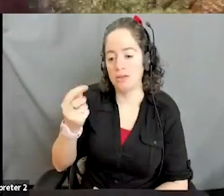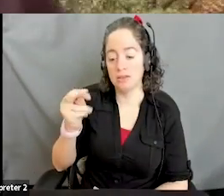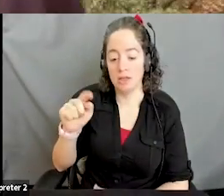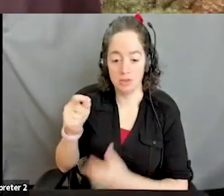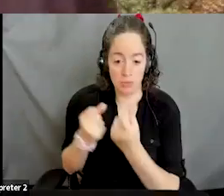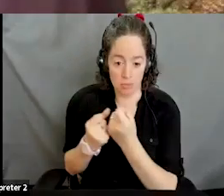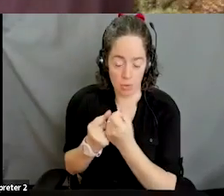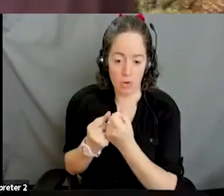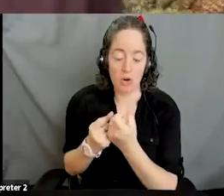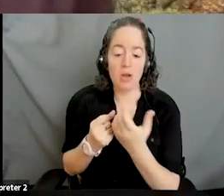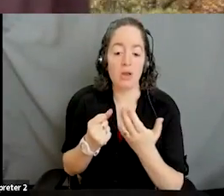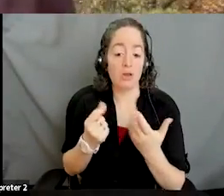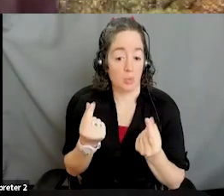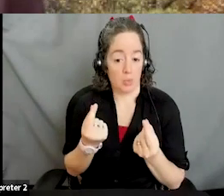and questions in our support queues.